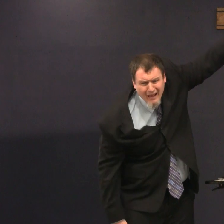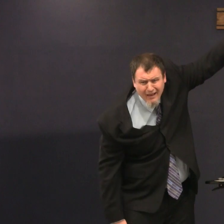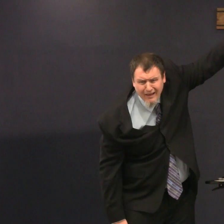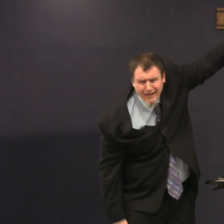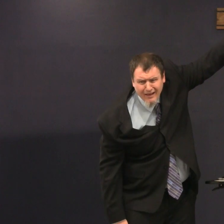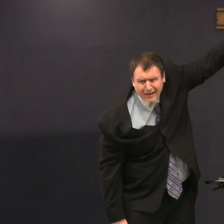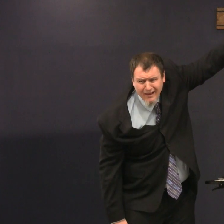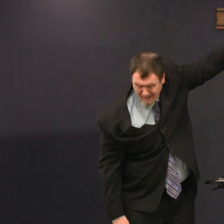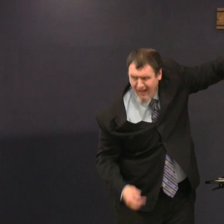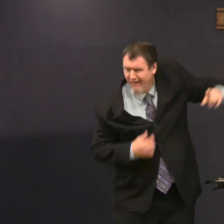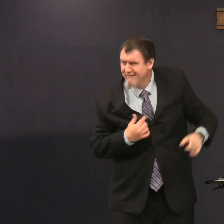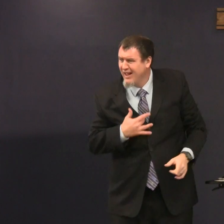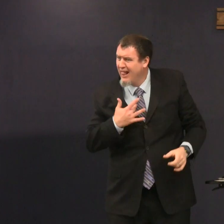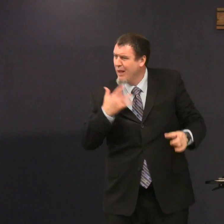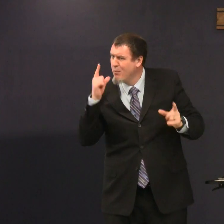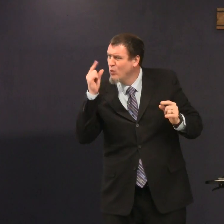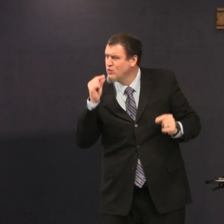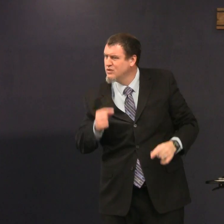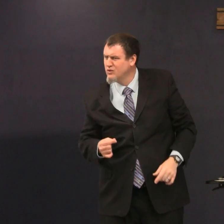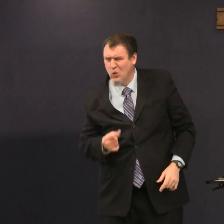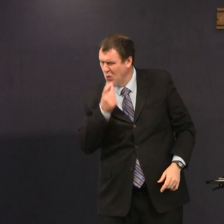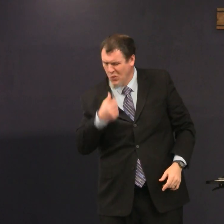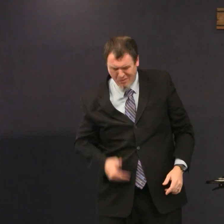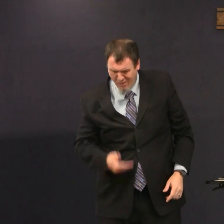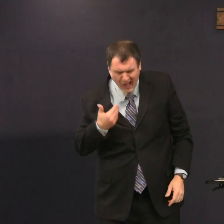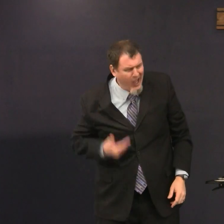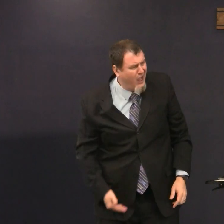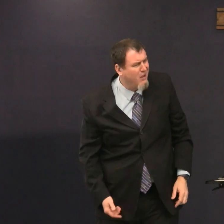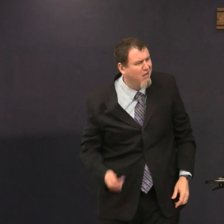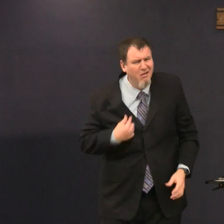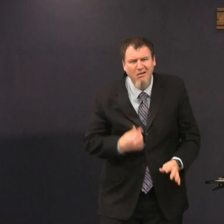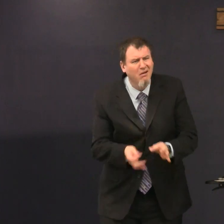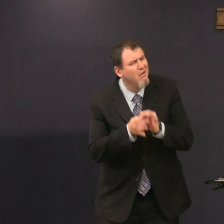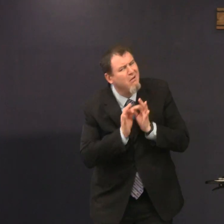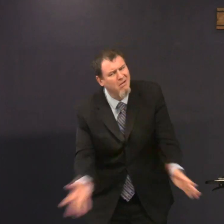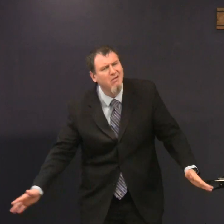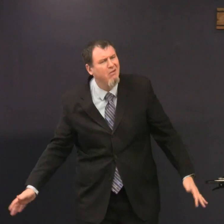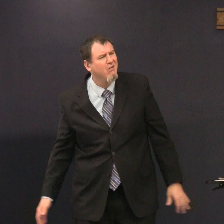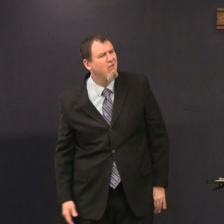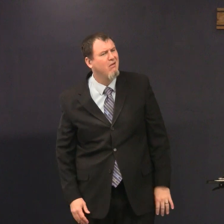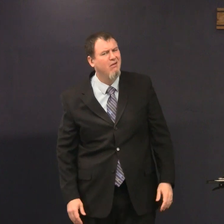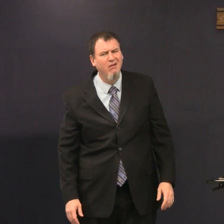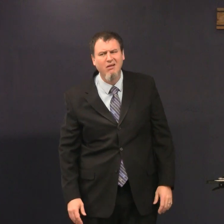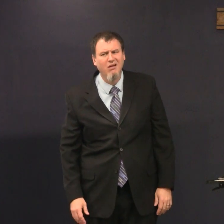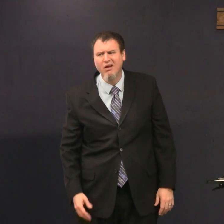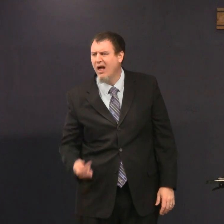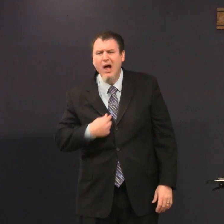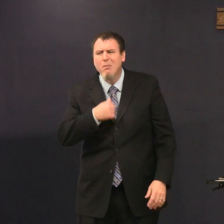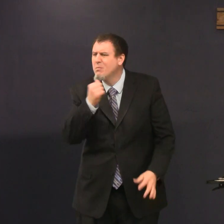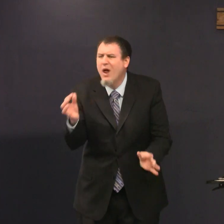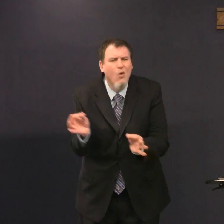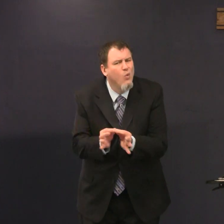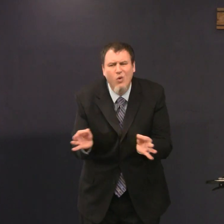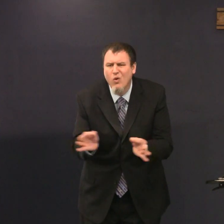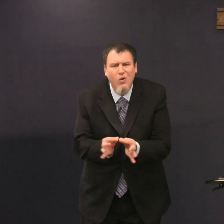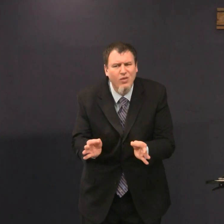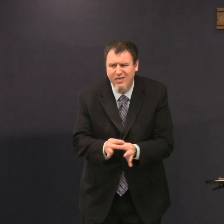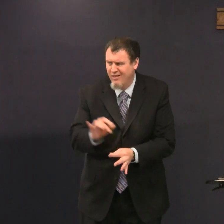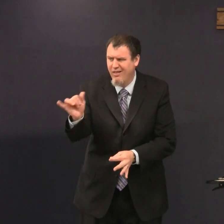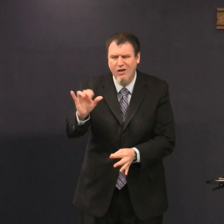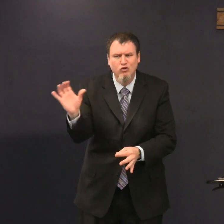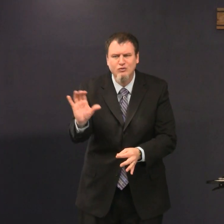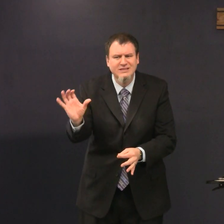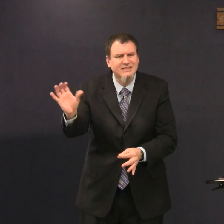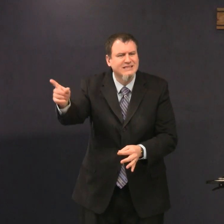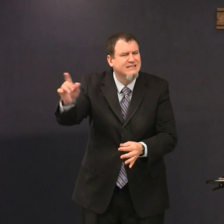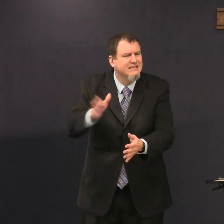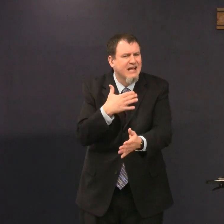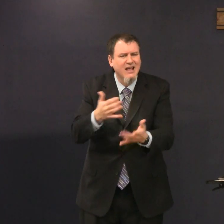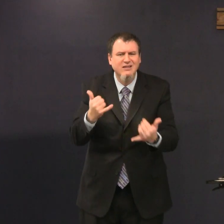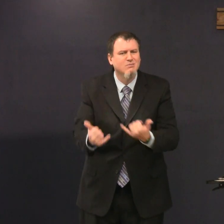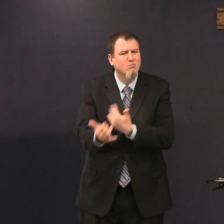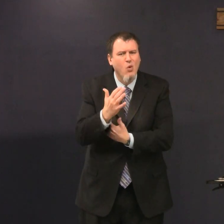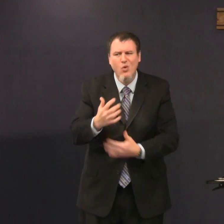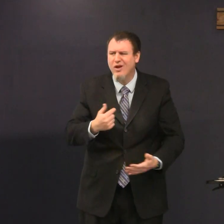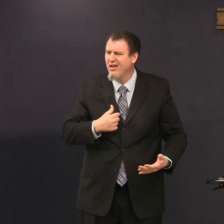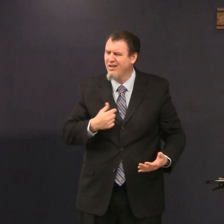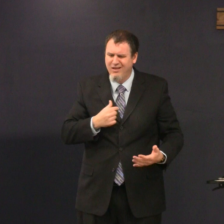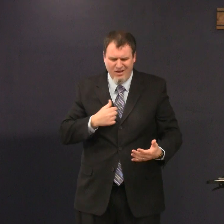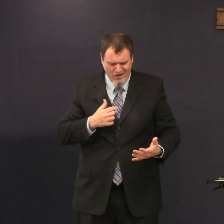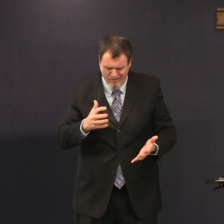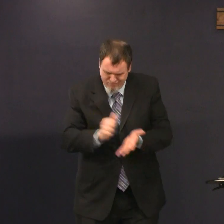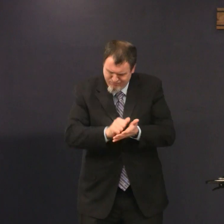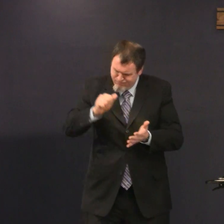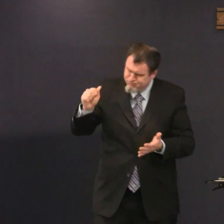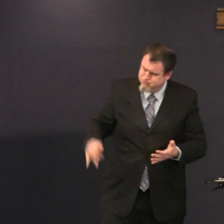who am I feel like Moses who am I I'm worthless I'm not worthy as Christine is saying this morning